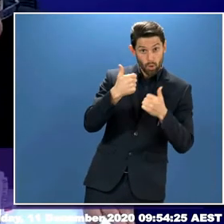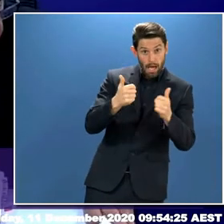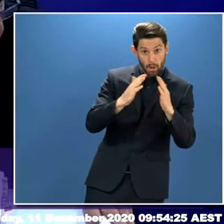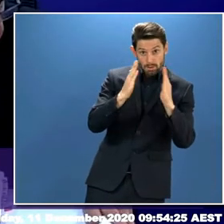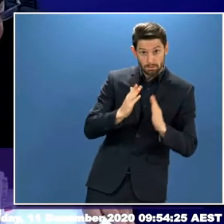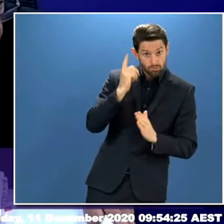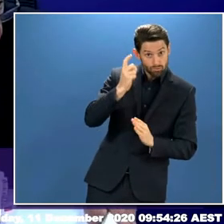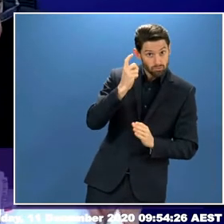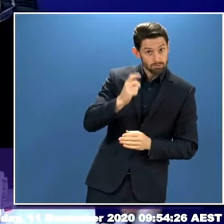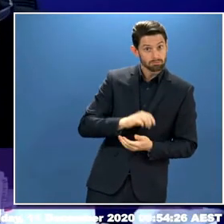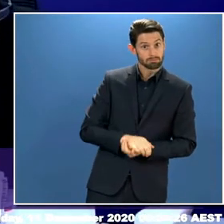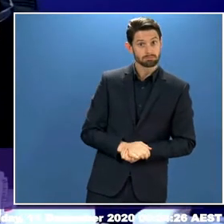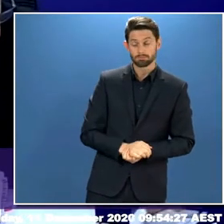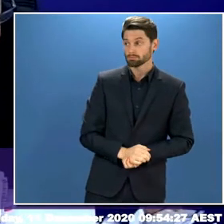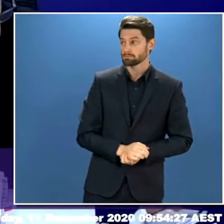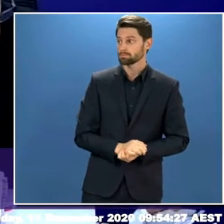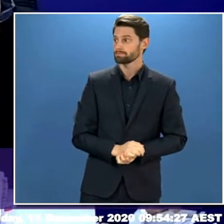Yes, I have, Chair.